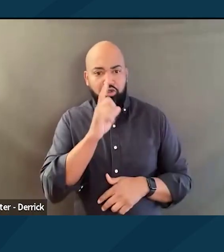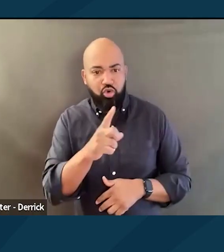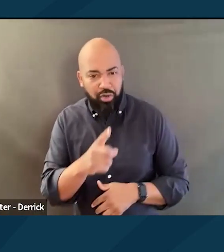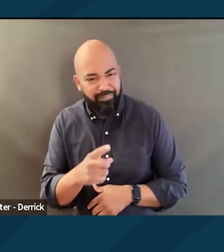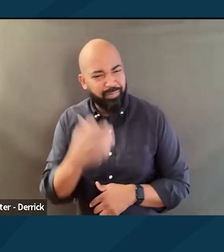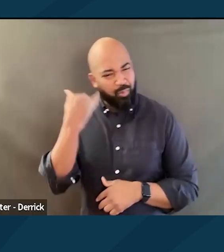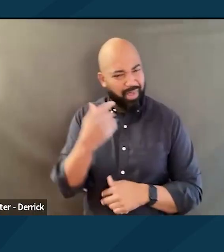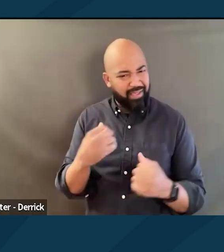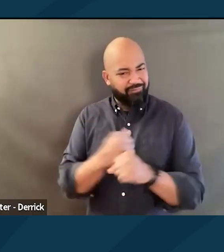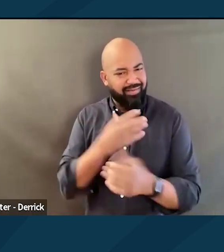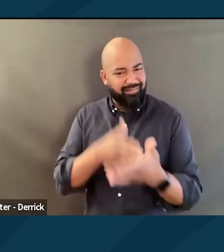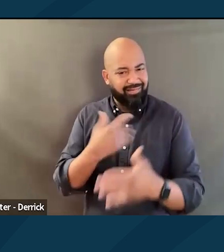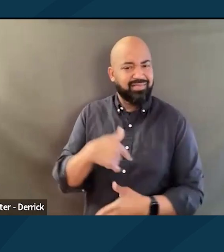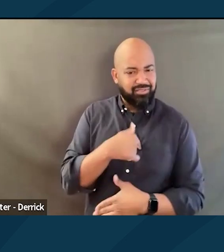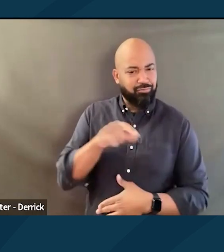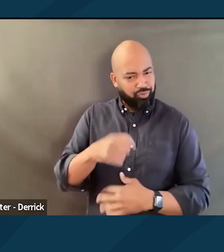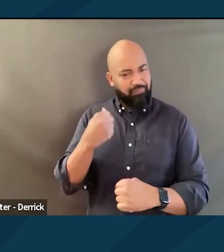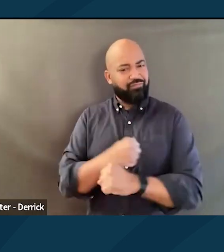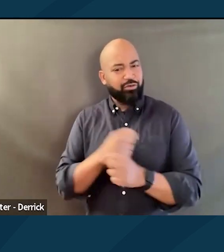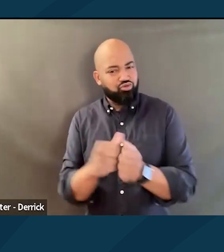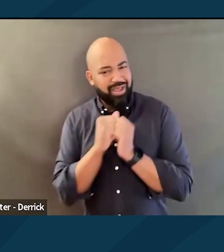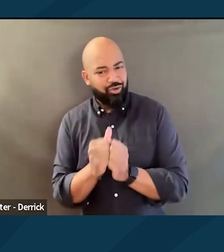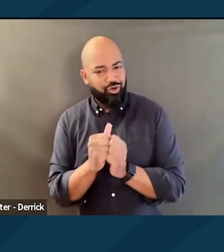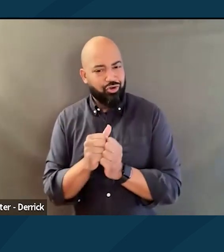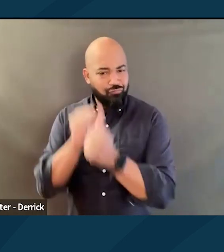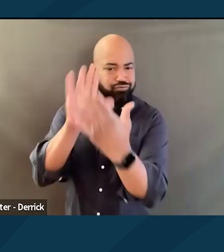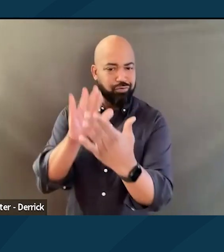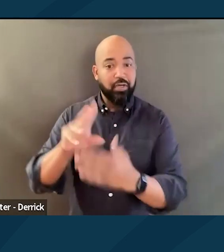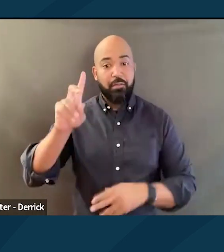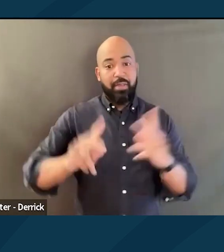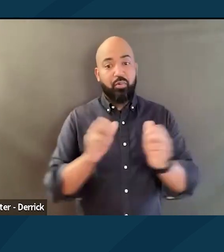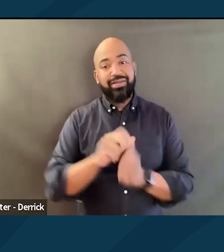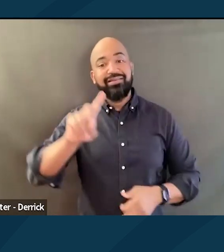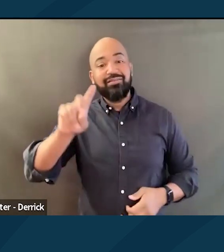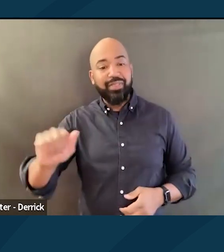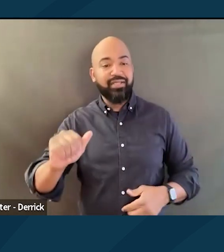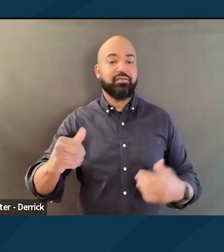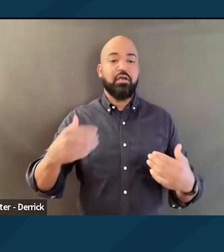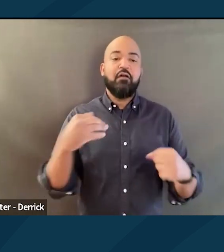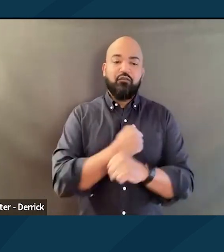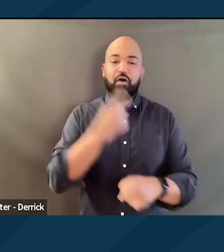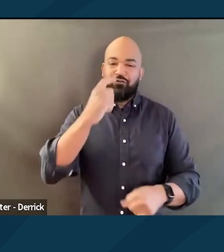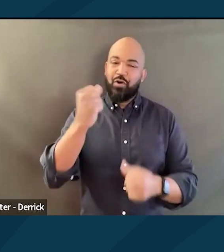fought for centuries to exist in public as we are. We, disabled people, need to